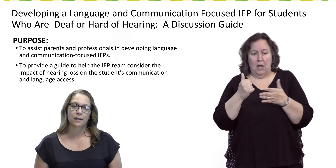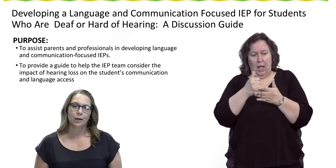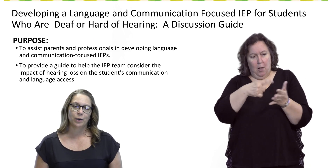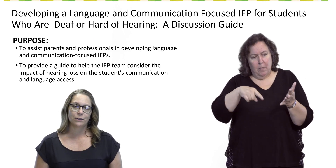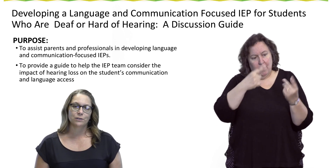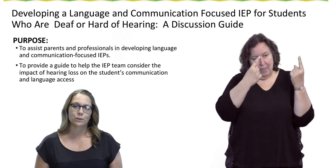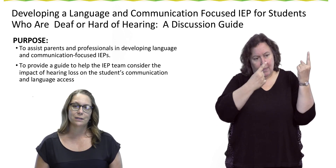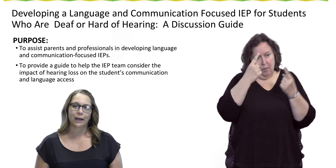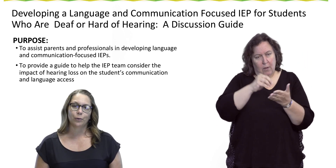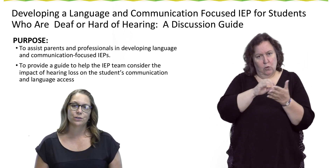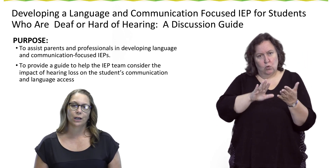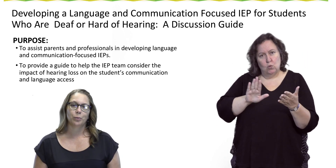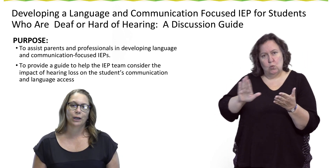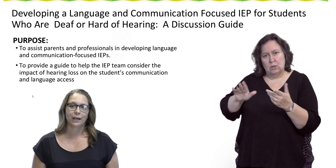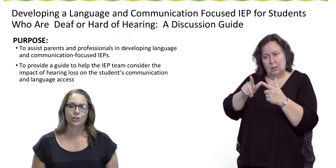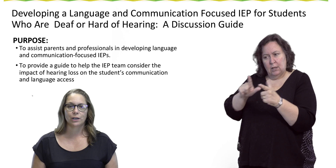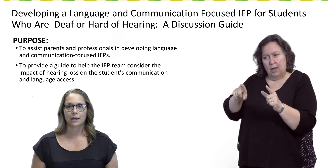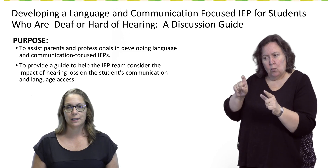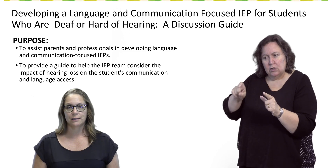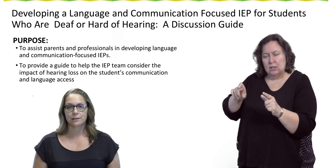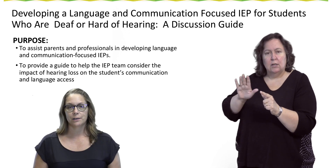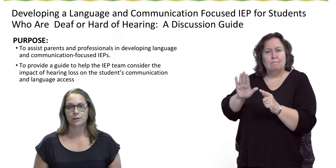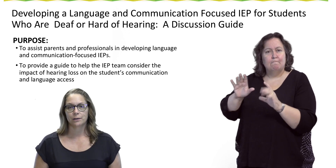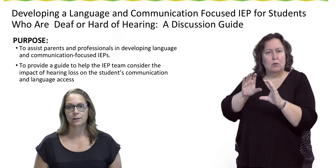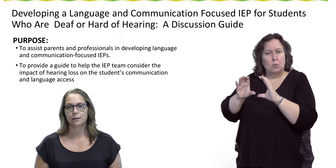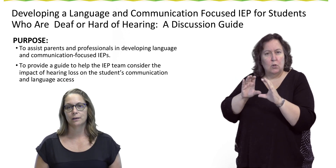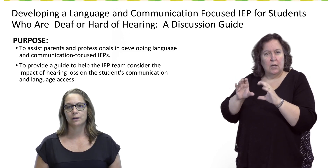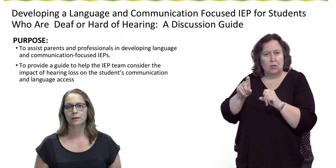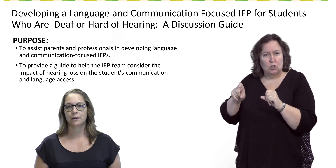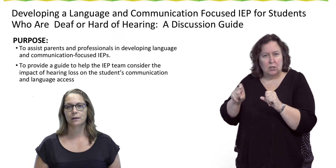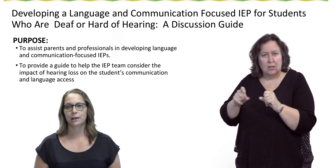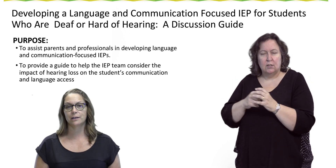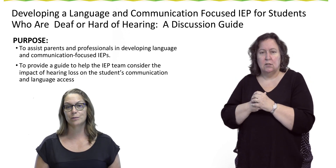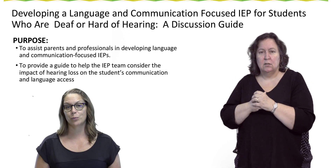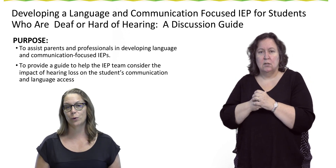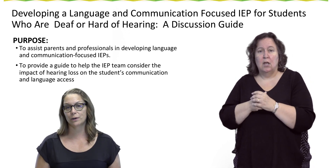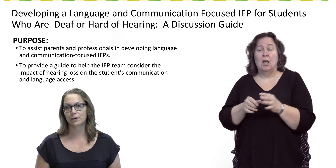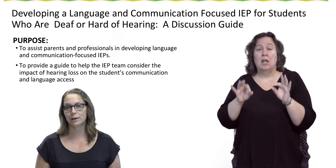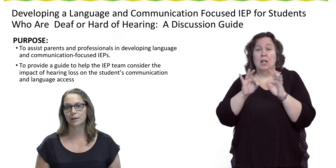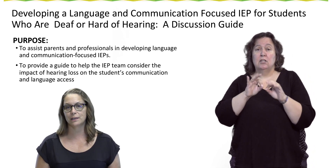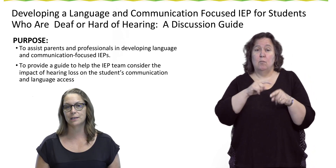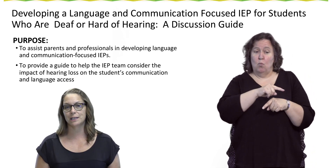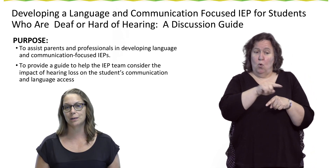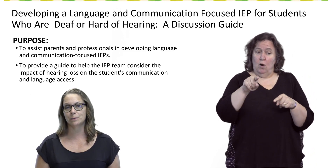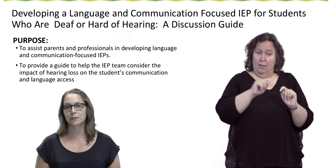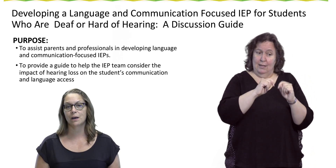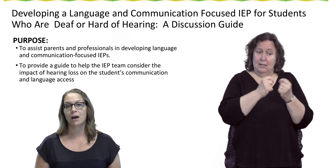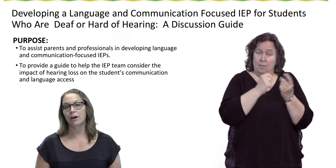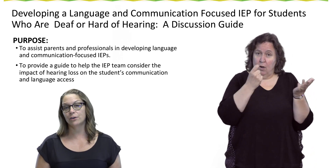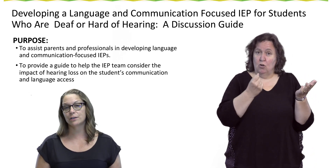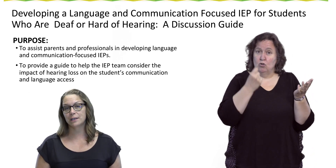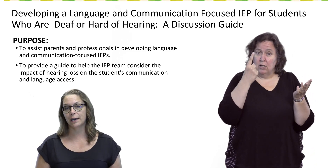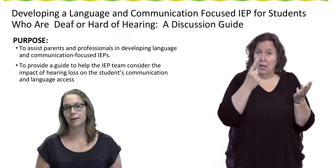to think about the students’ language and communication needs. It is important that the teams understand